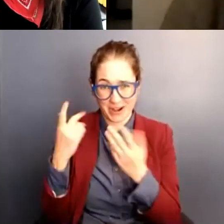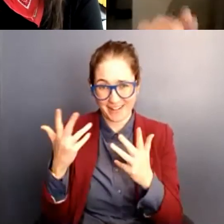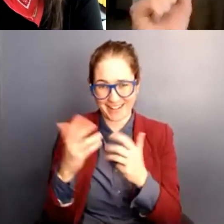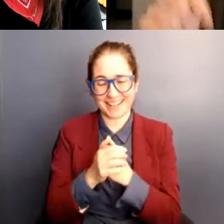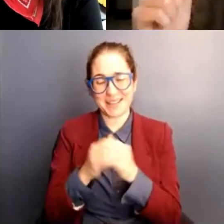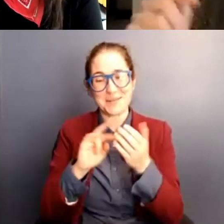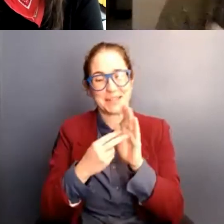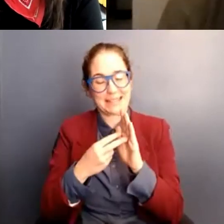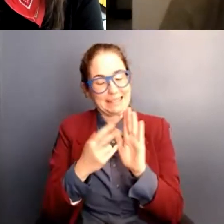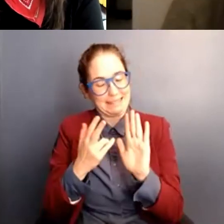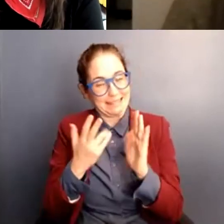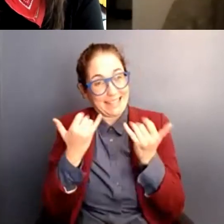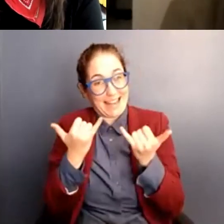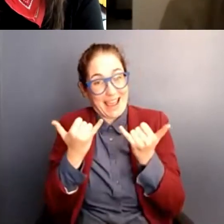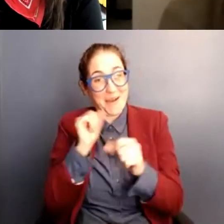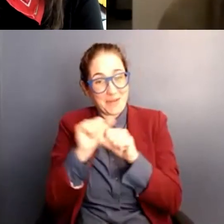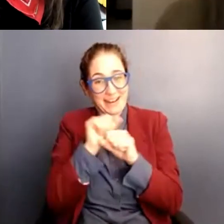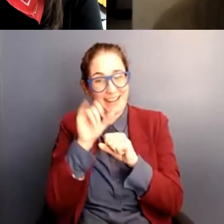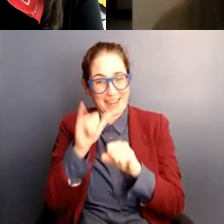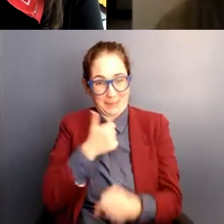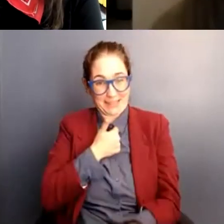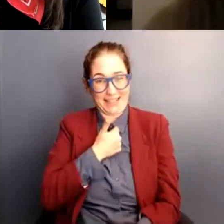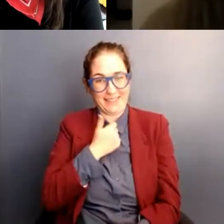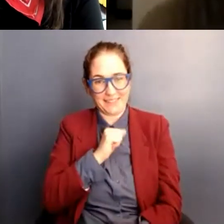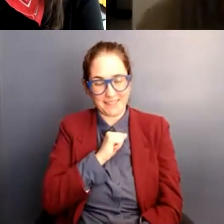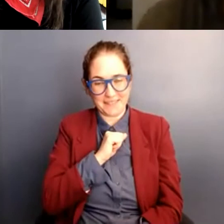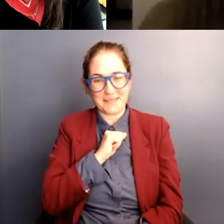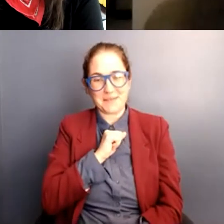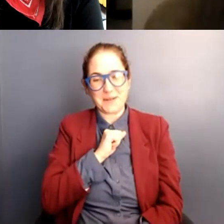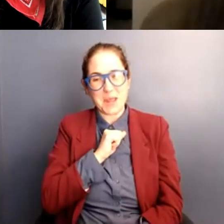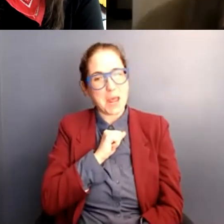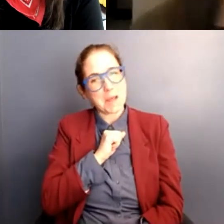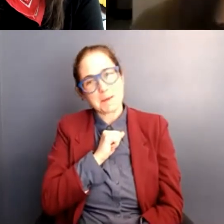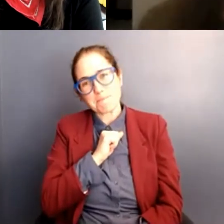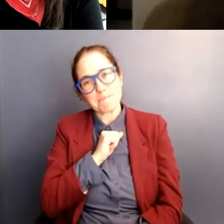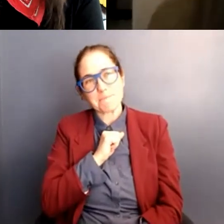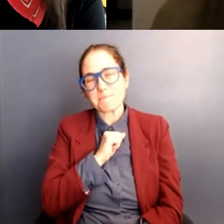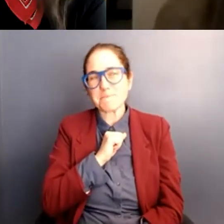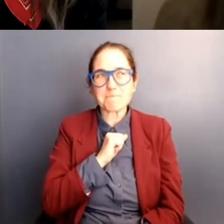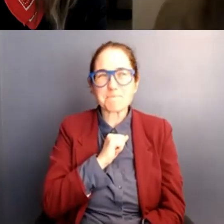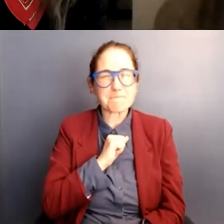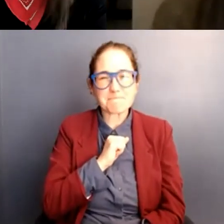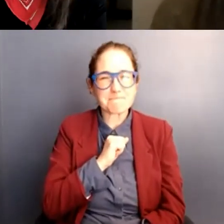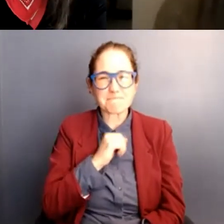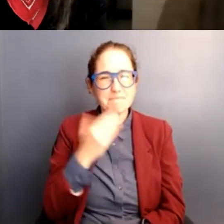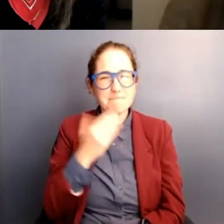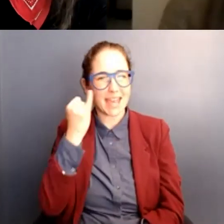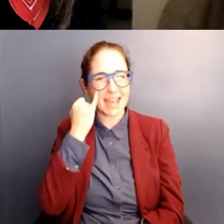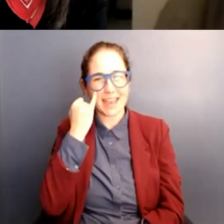this literally right now. And I don't know if I have a lot of advice